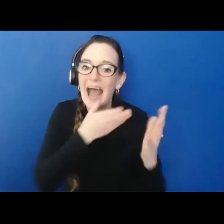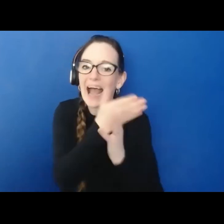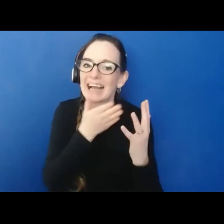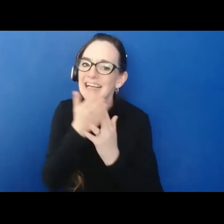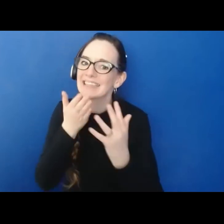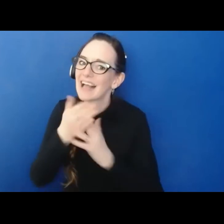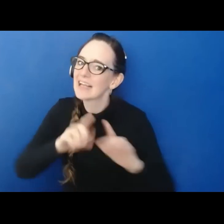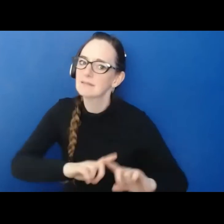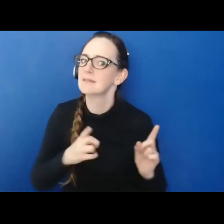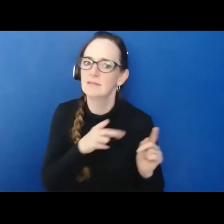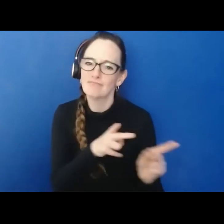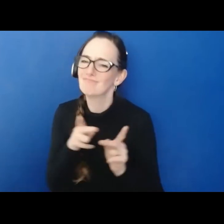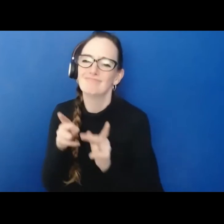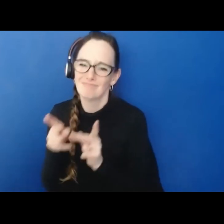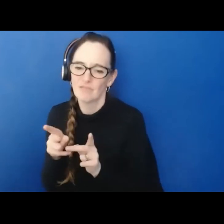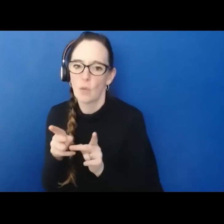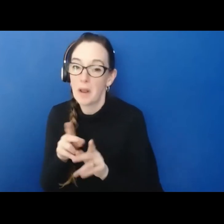connecting with the pieces and their different formats.